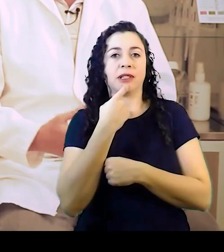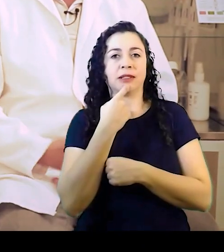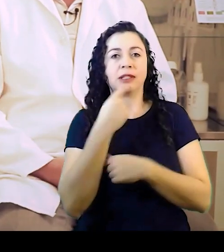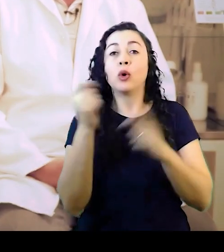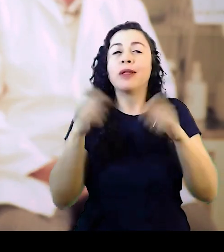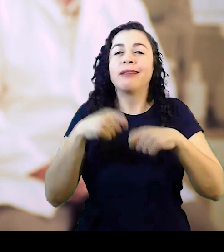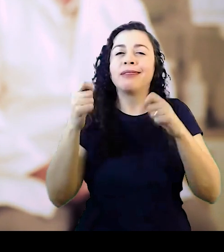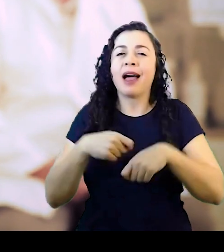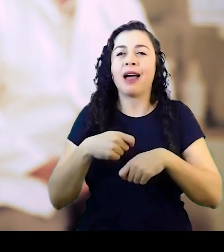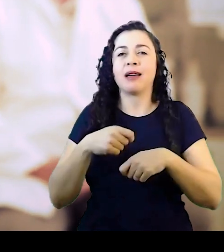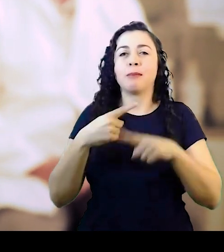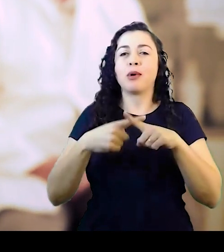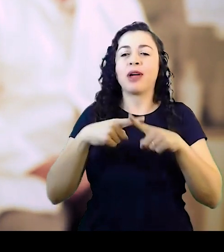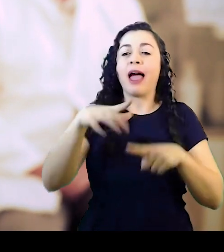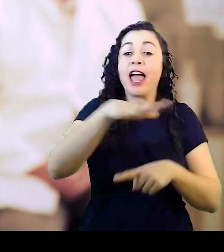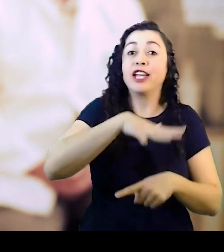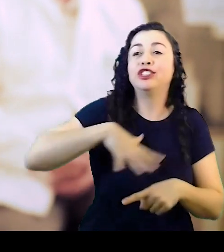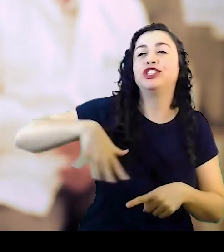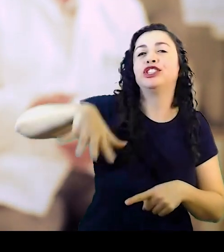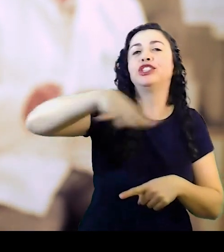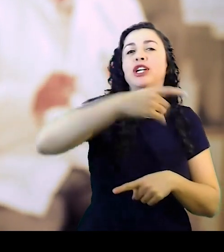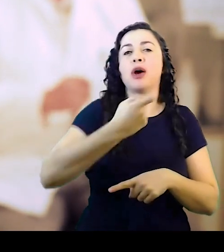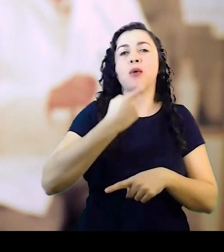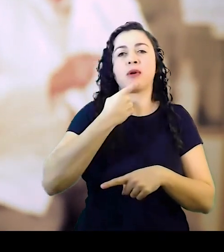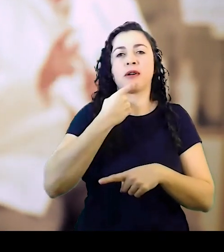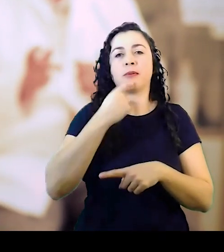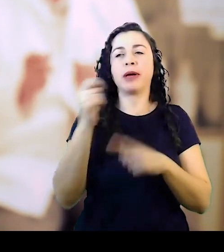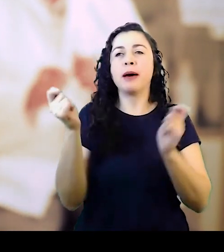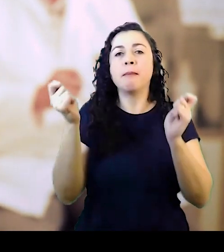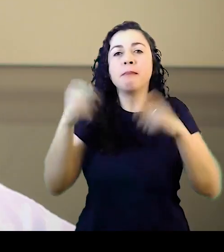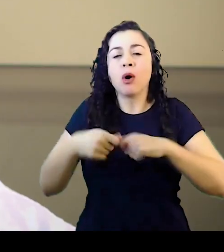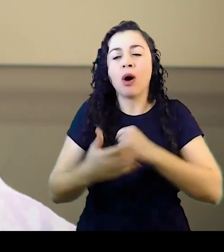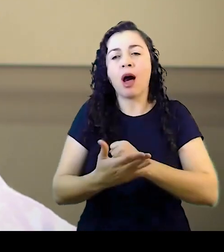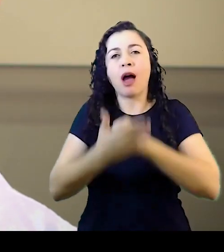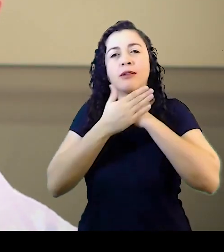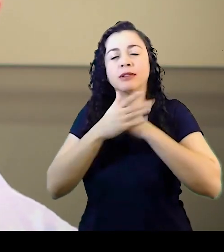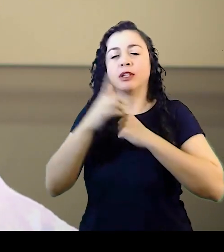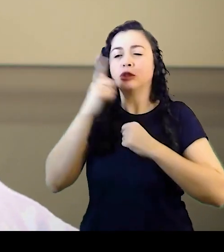very good regional coverage, which will allow us to make